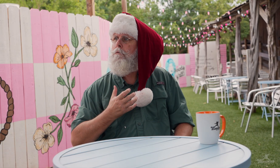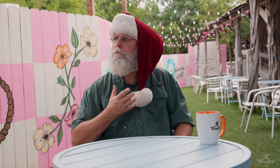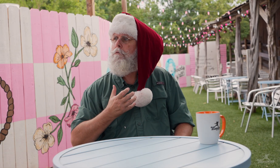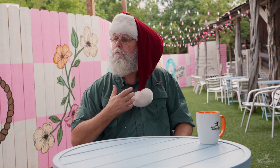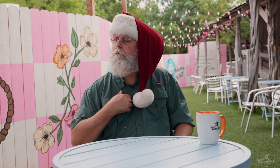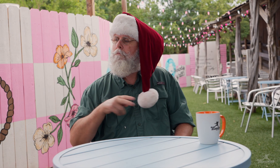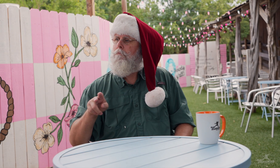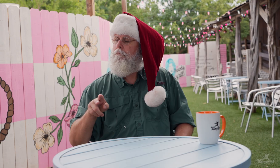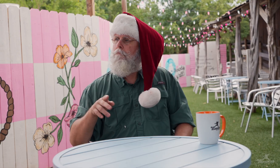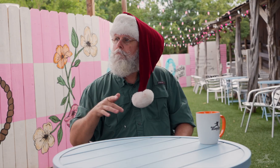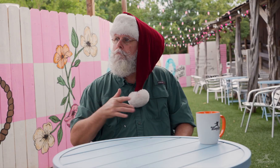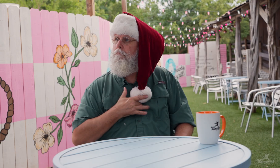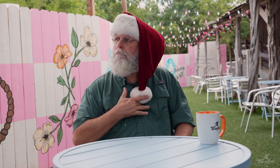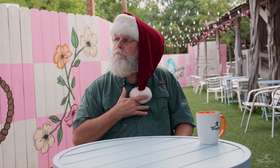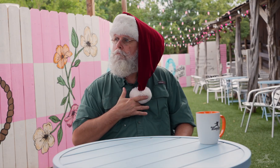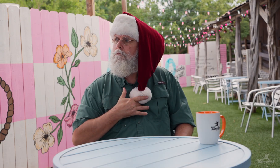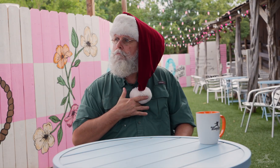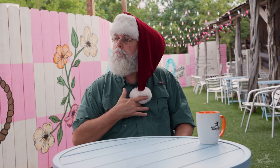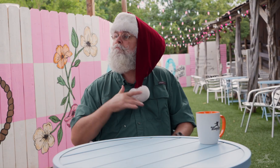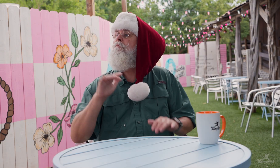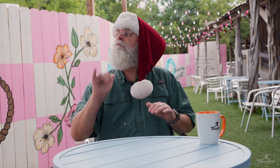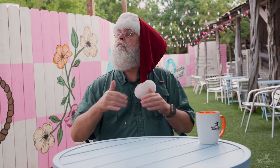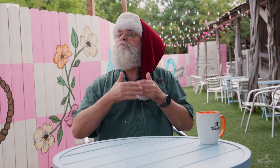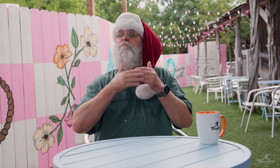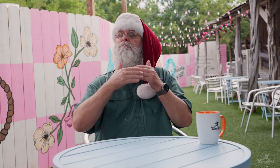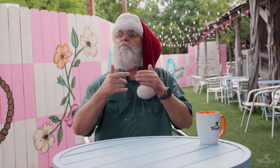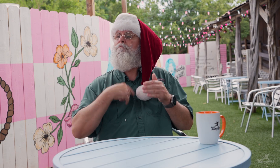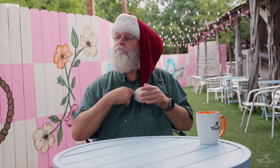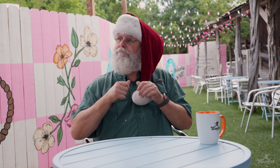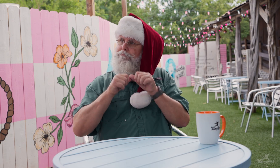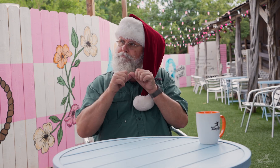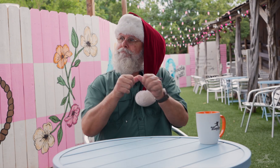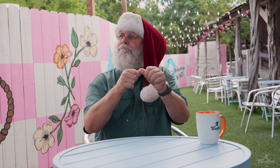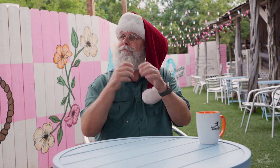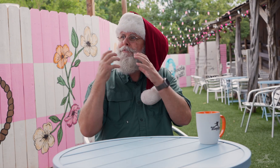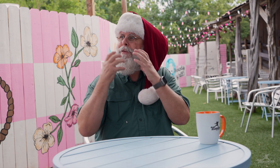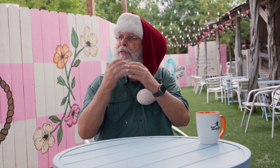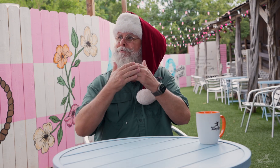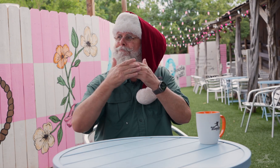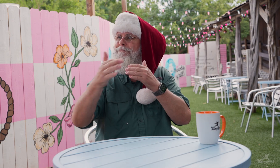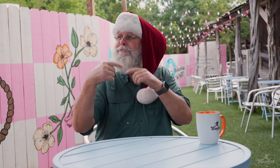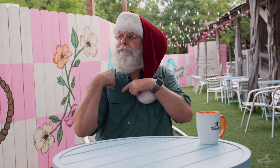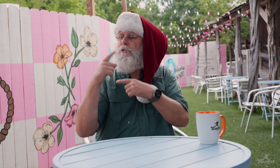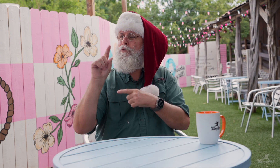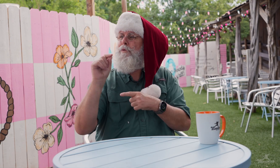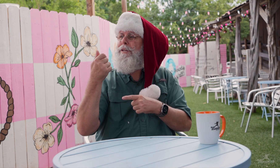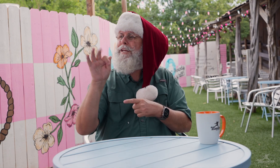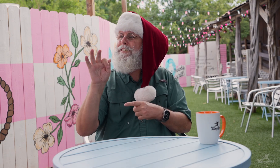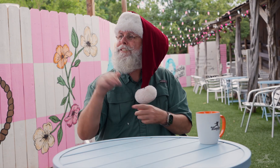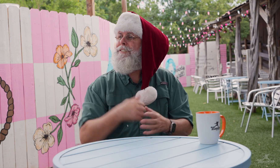I looked back, she touched my heart. Since then, I've continued as Santa Claus - since 2019.